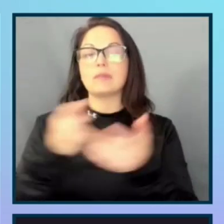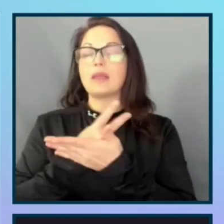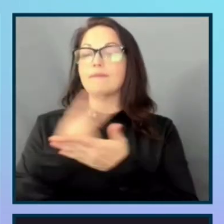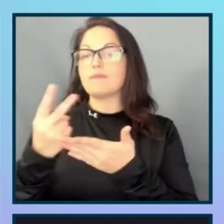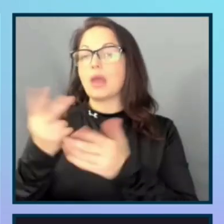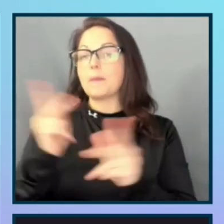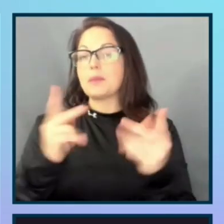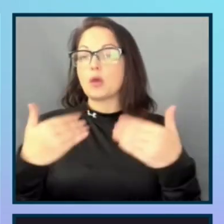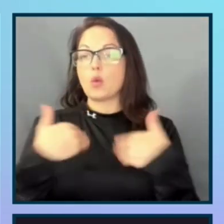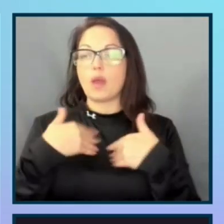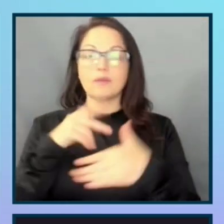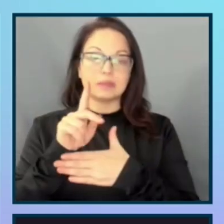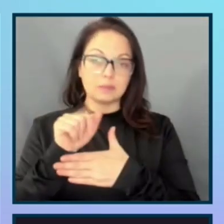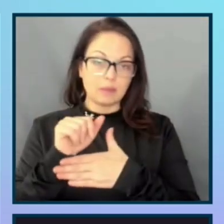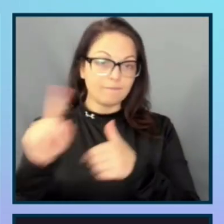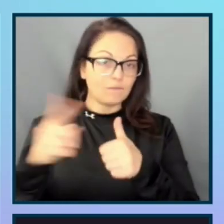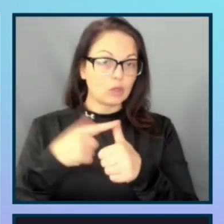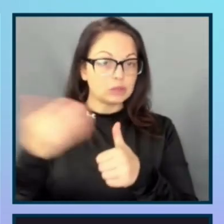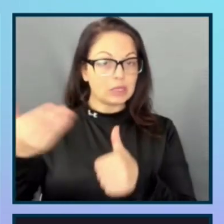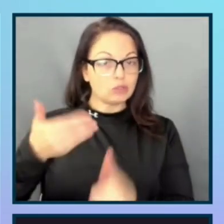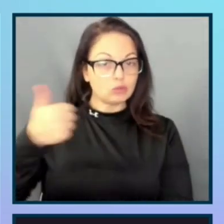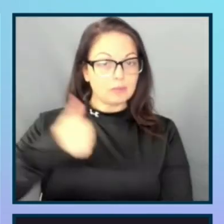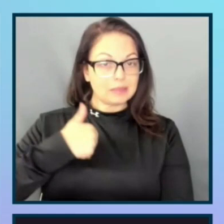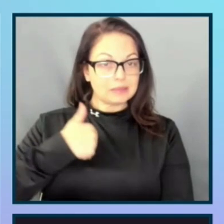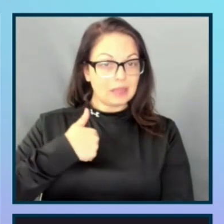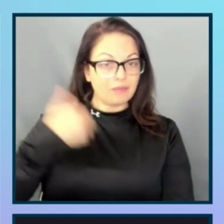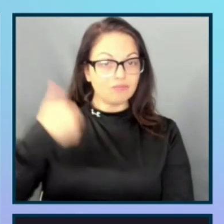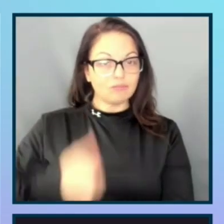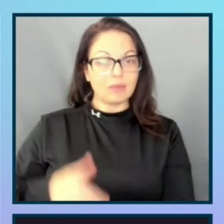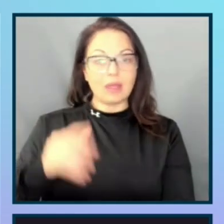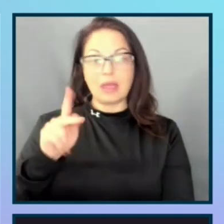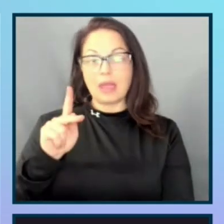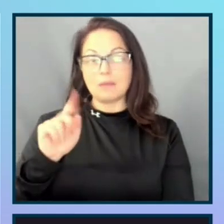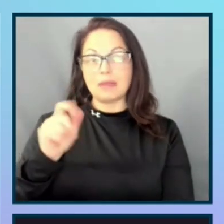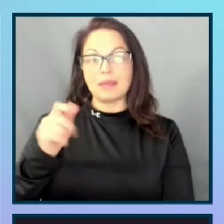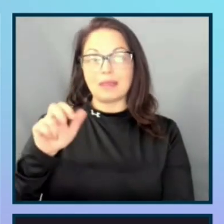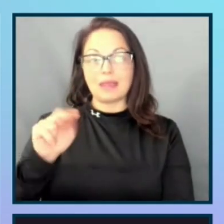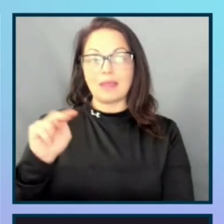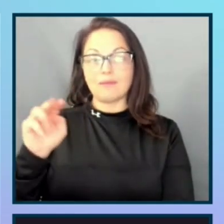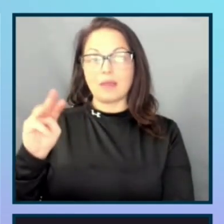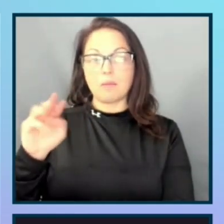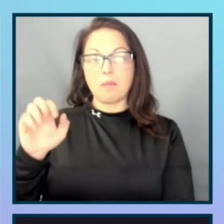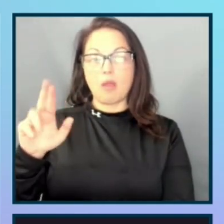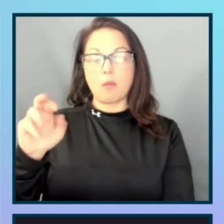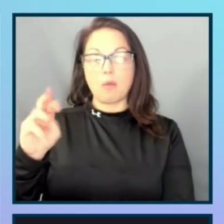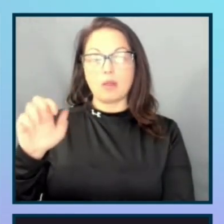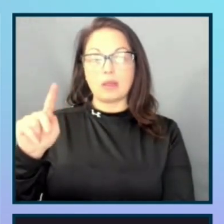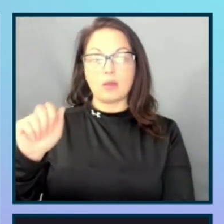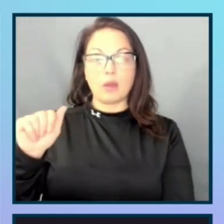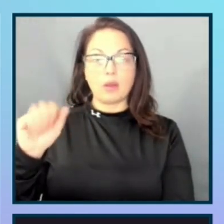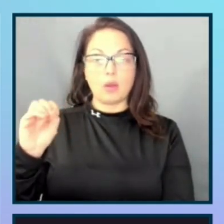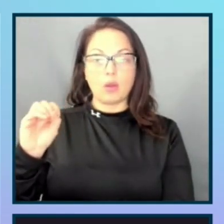I'd like to first of all, introduce myself. My name's Kevin Mar-Molinero, I have a very grandiose job title,